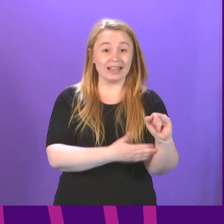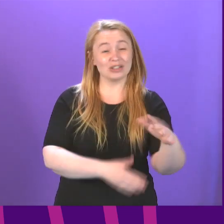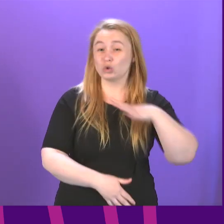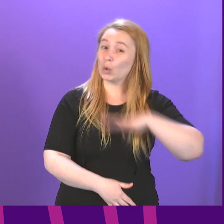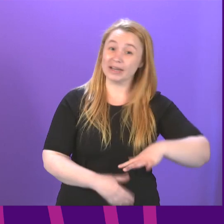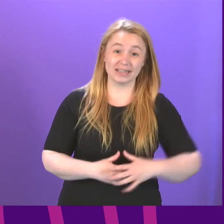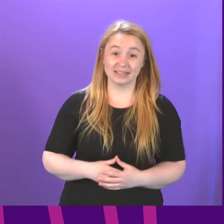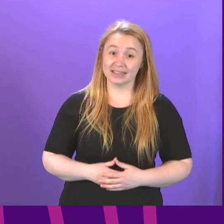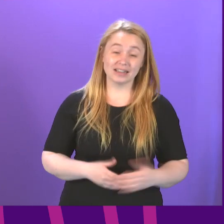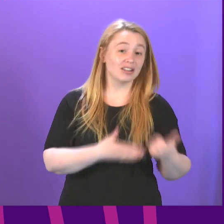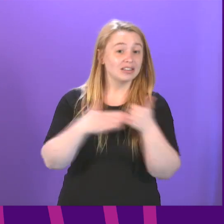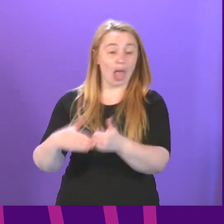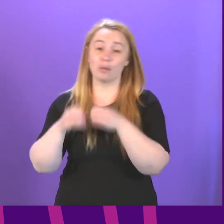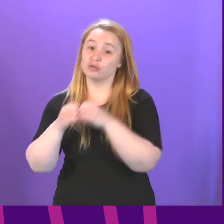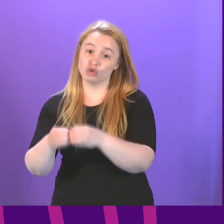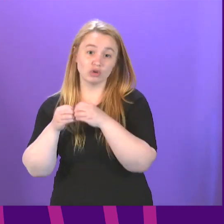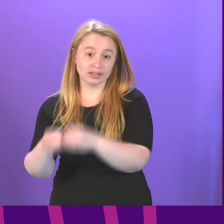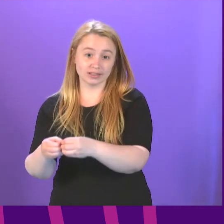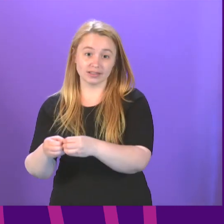not be in learners’ interests against the backdrop of the pandemic.